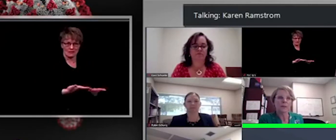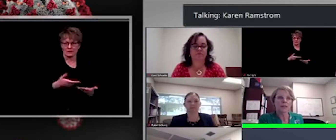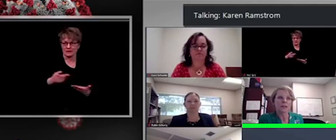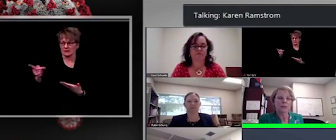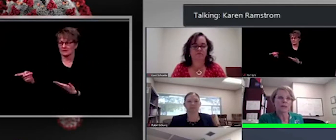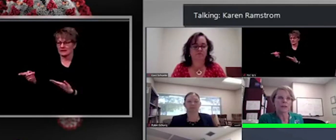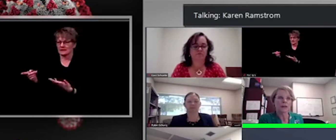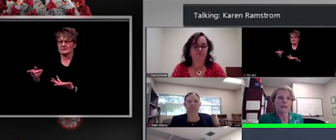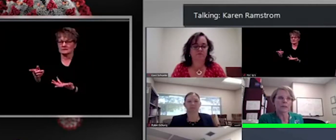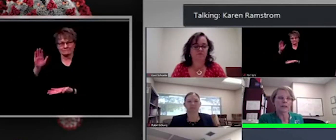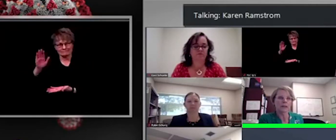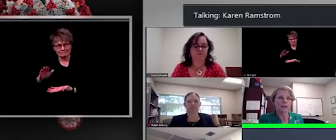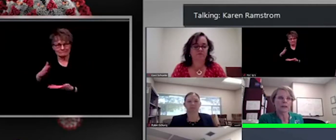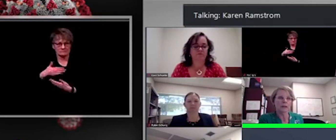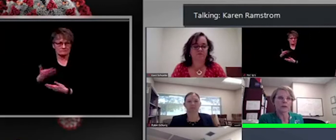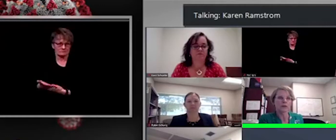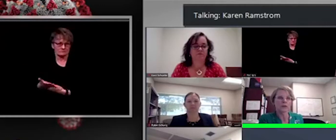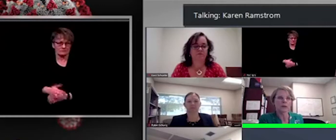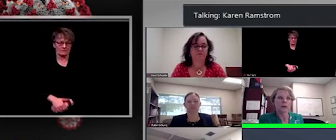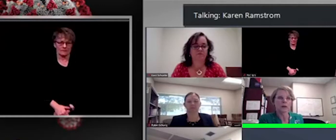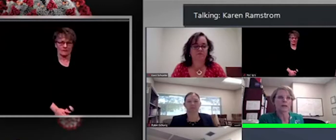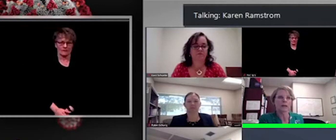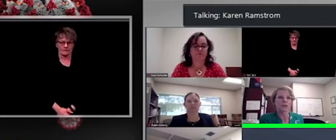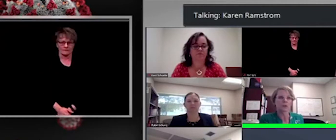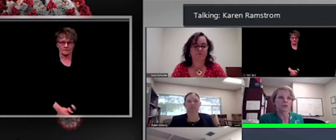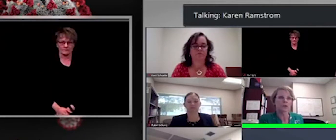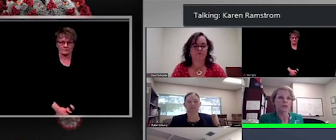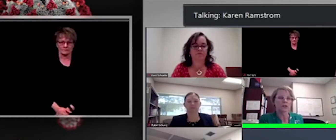happens, it can be followed by an uptick in an older adult populations, which can result